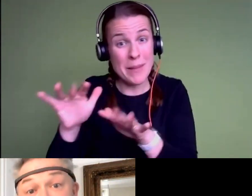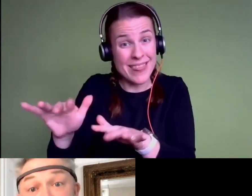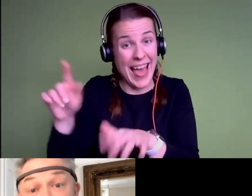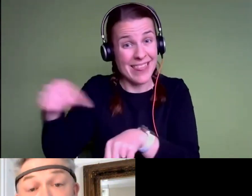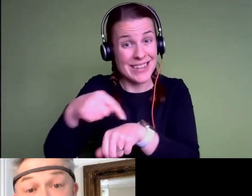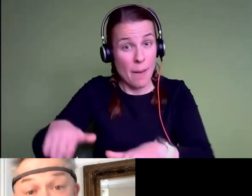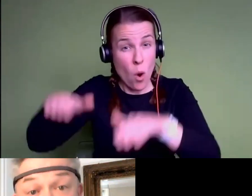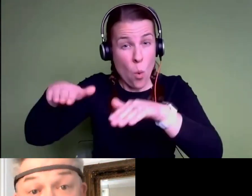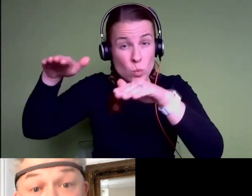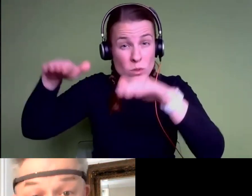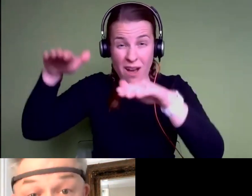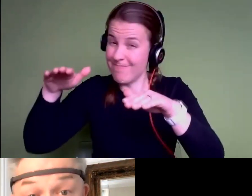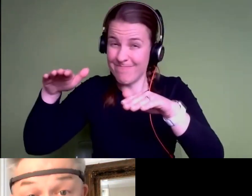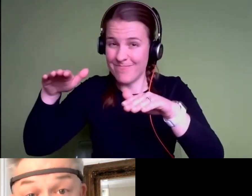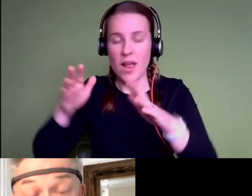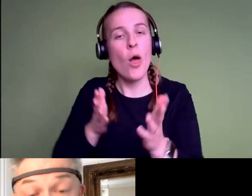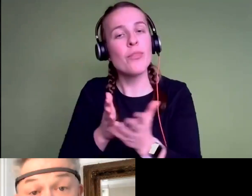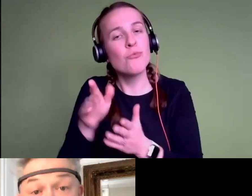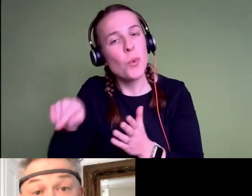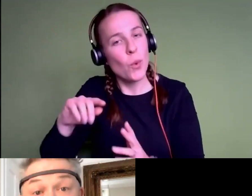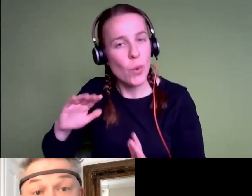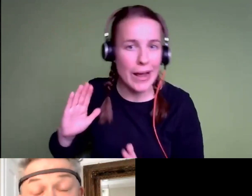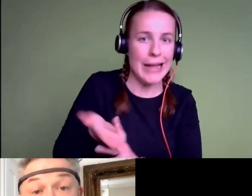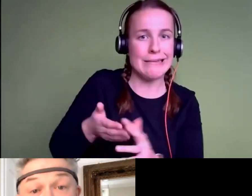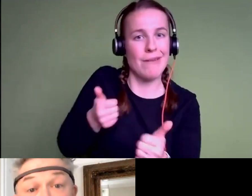the gardeners for the future. If we can make them connect